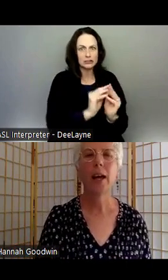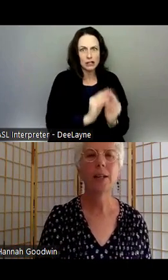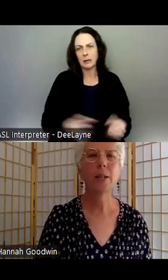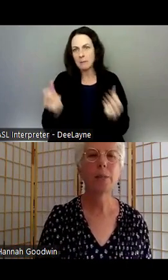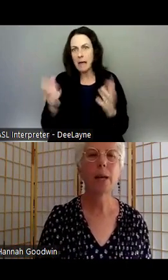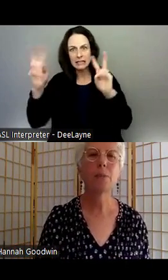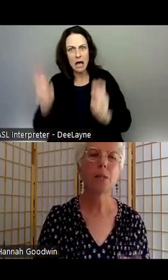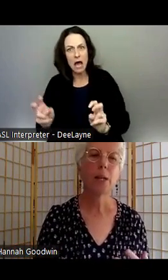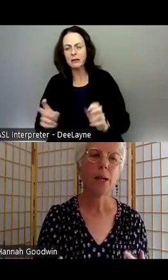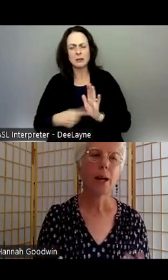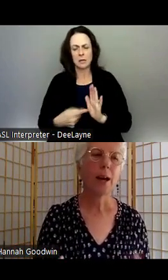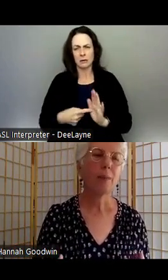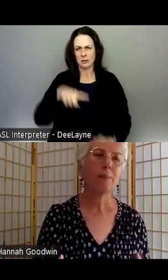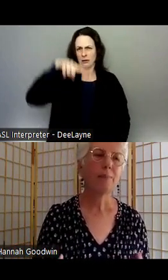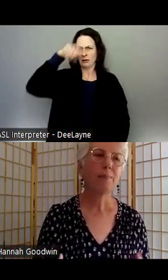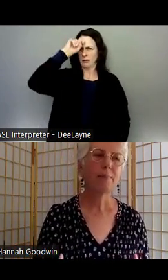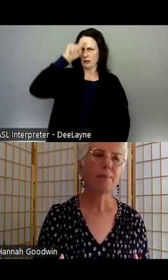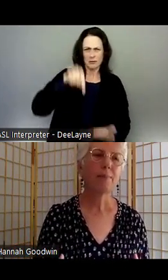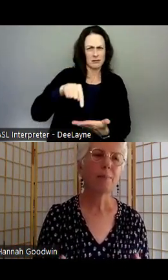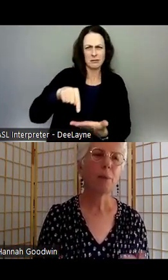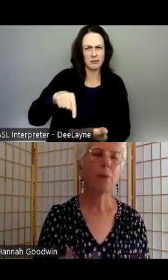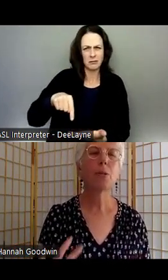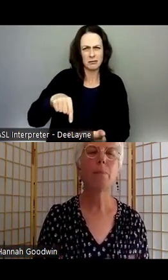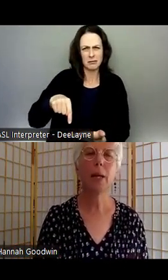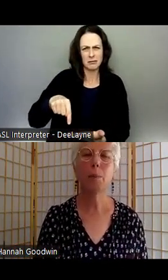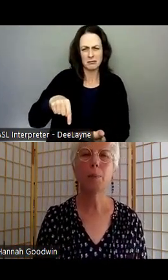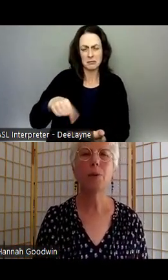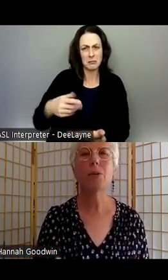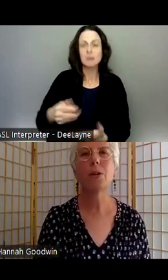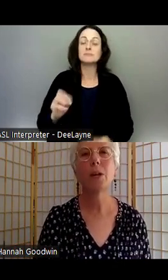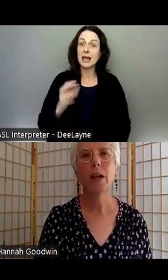And sometimes people submitting a proposal,